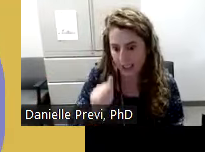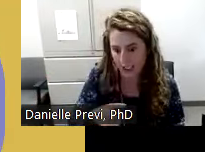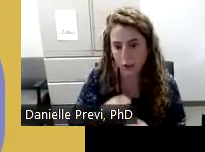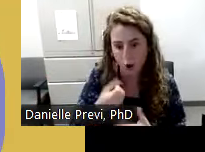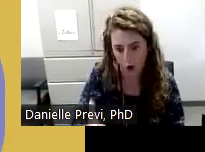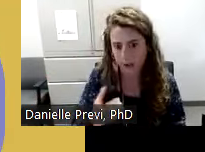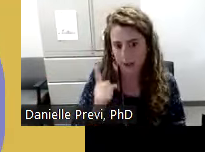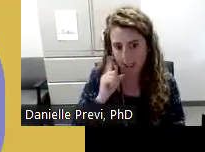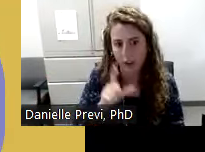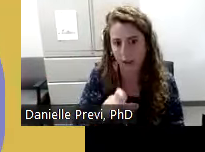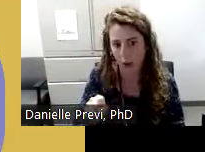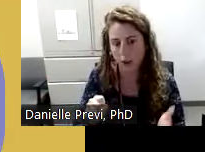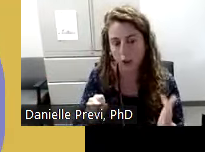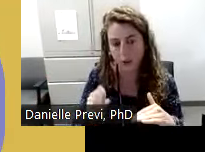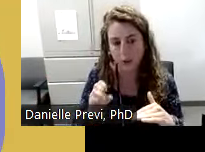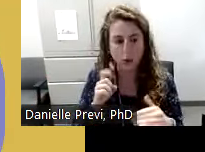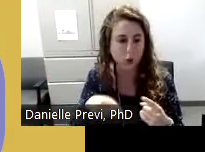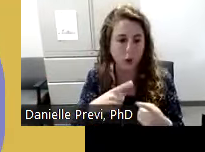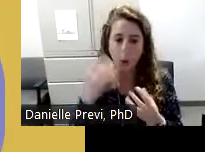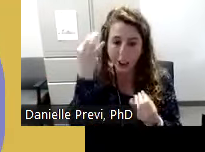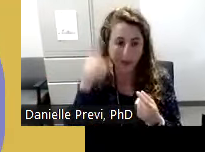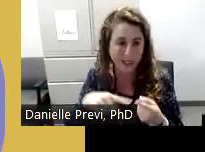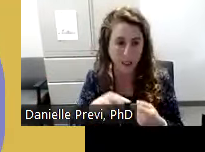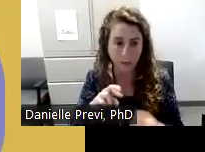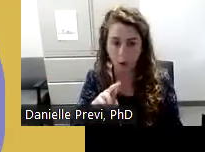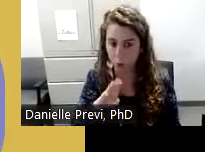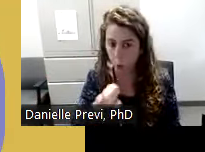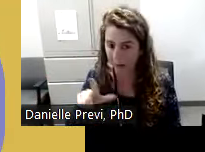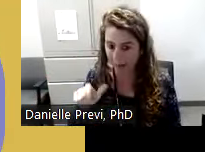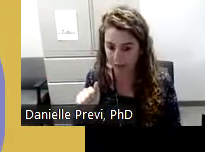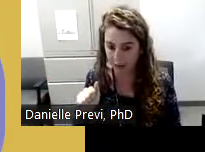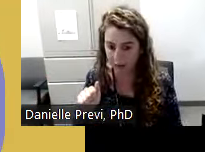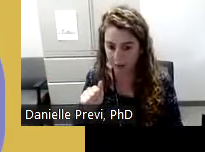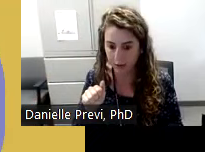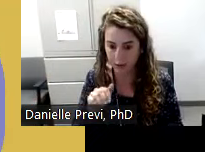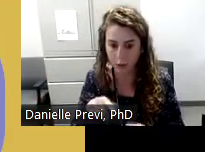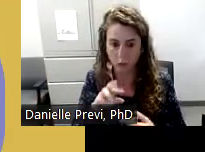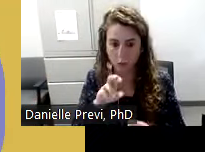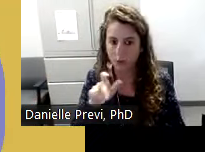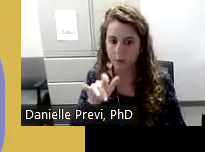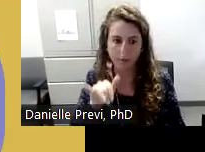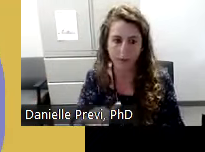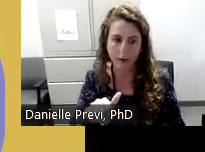Then we also have other factors, such as illness and disease. Rubella, for example,